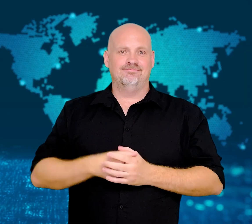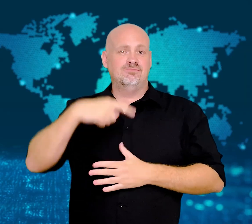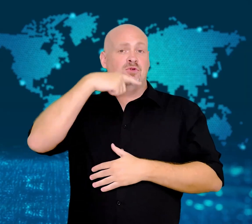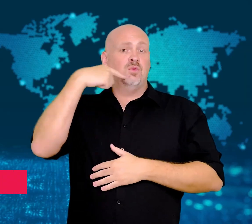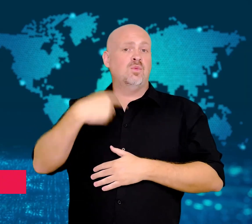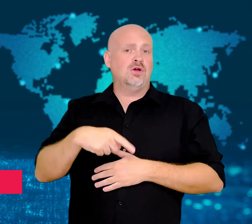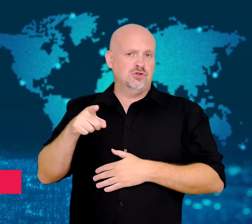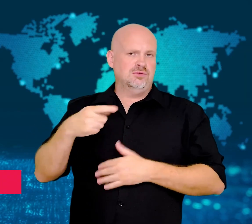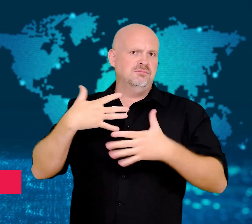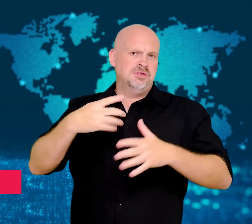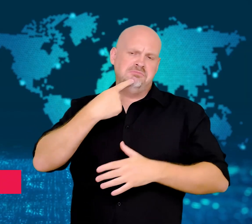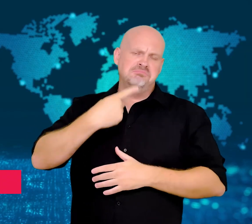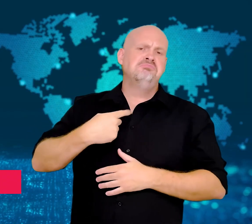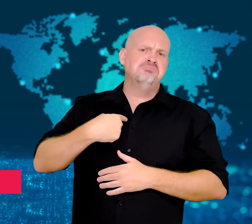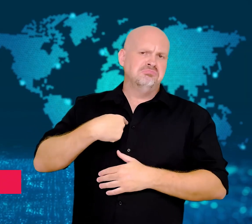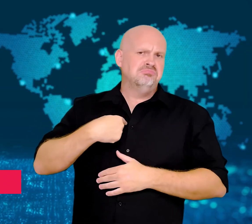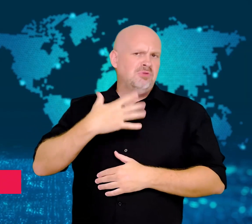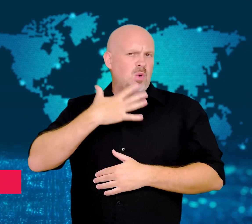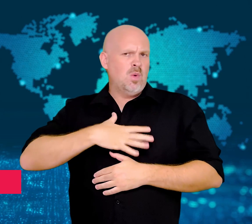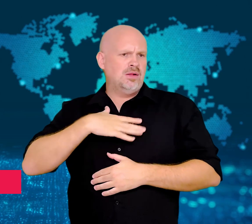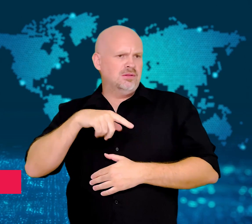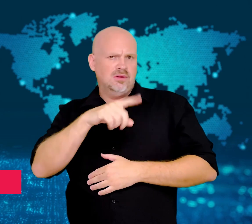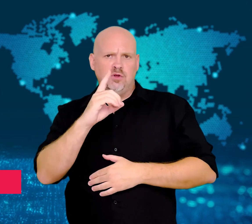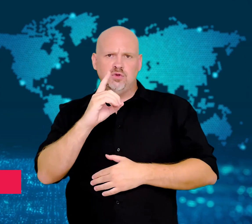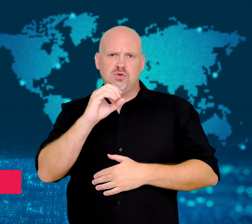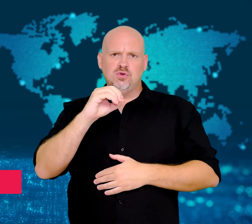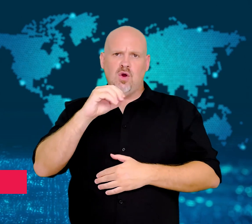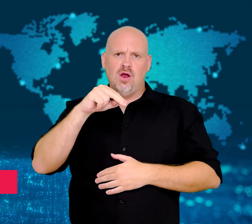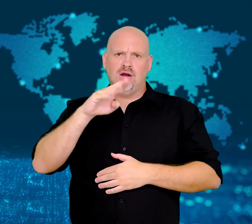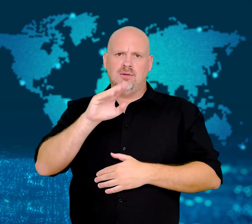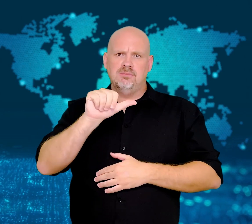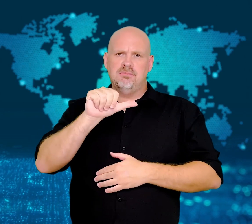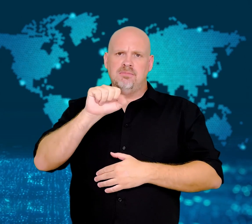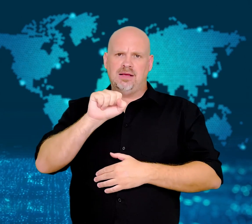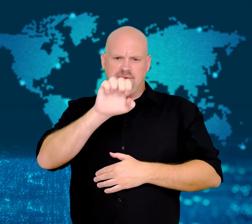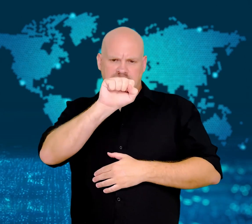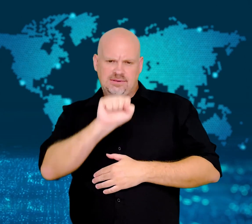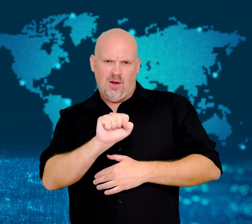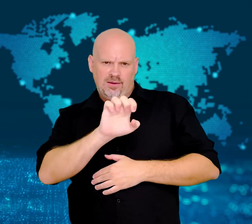[GAVIN]: Russia is standing by its statement that